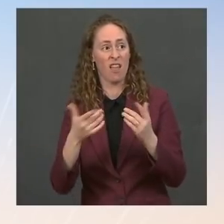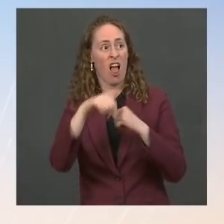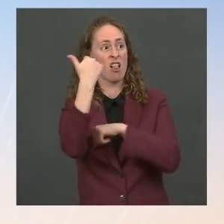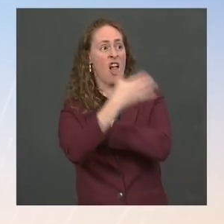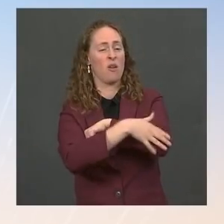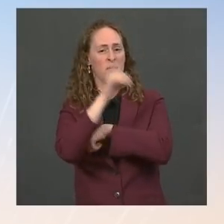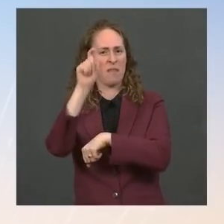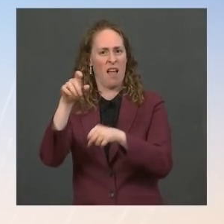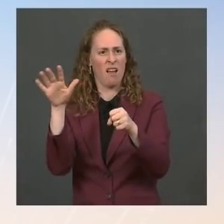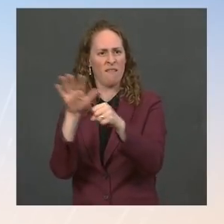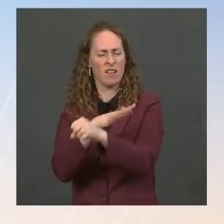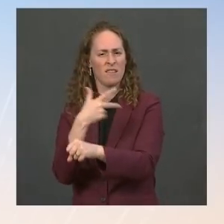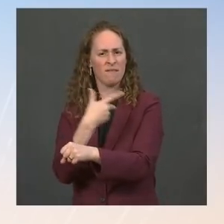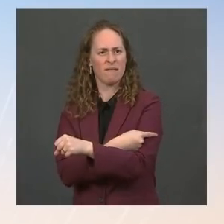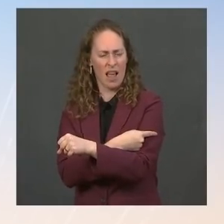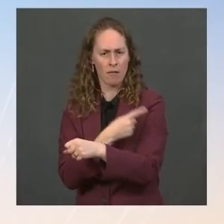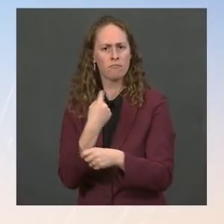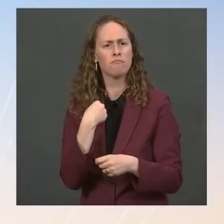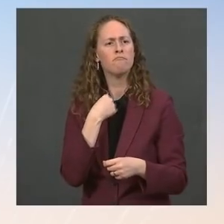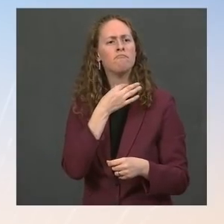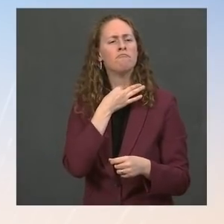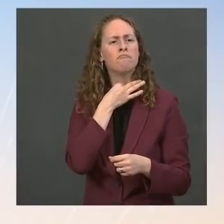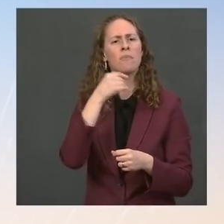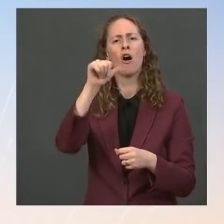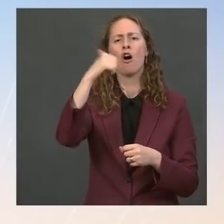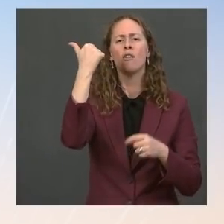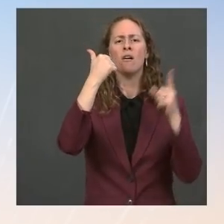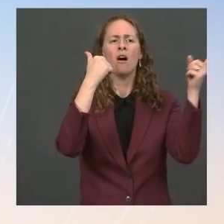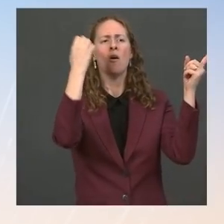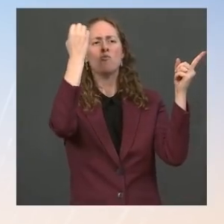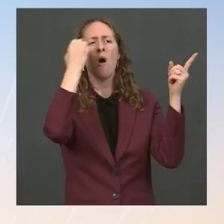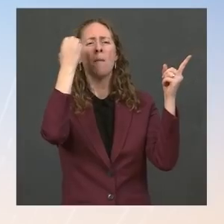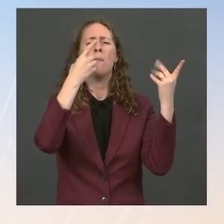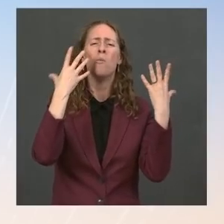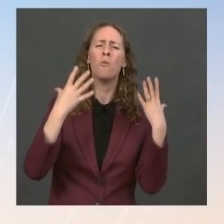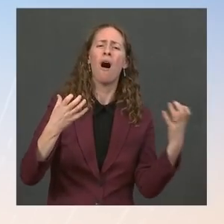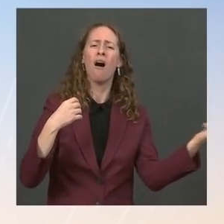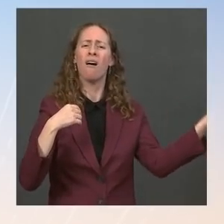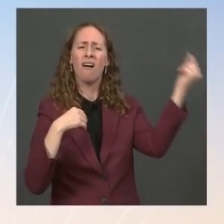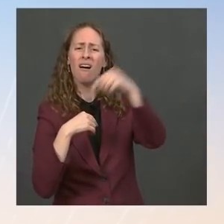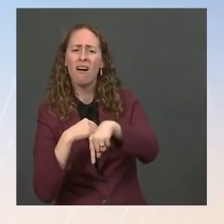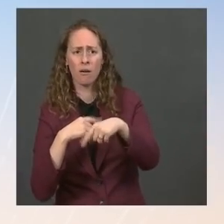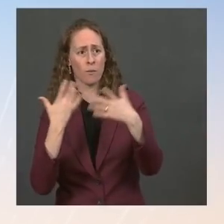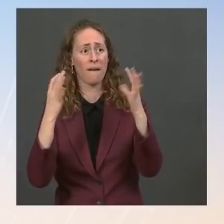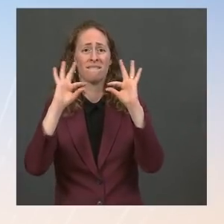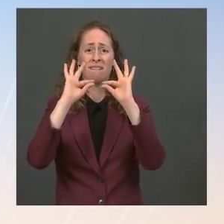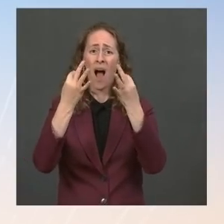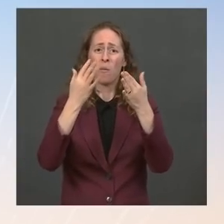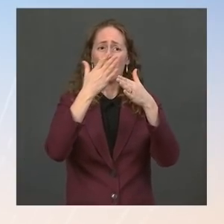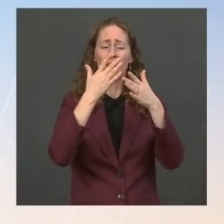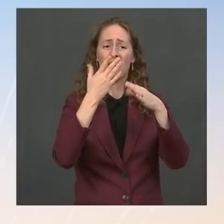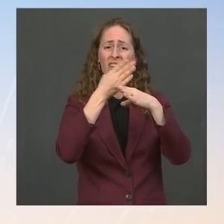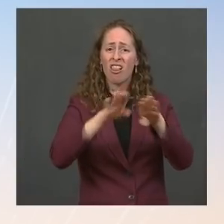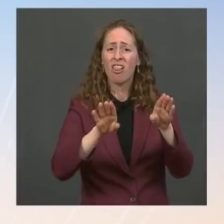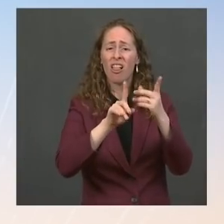have been pressing for access to the United States: families that have been separated, business relationships that have been affected by it.